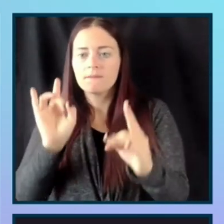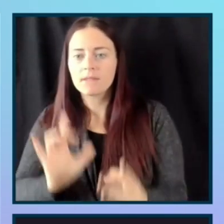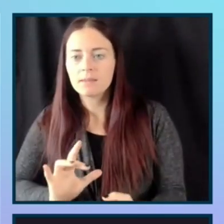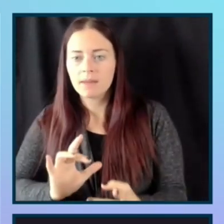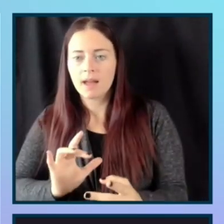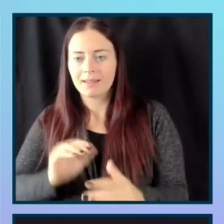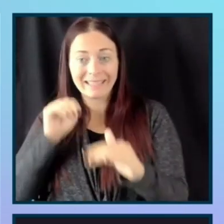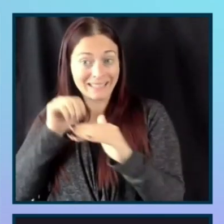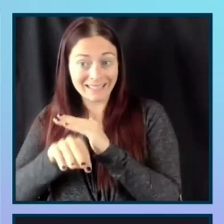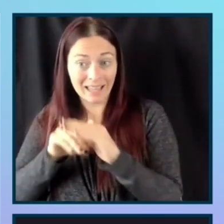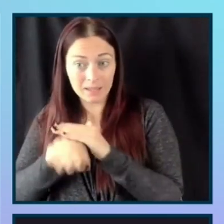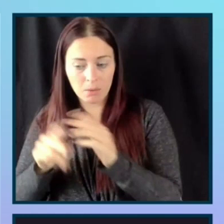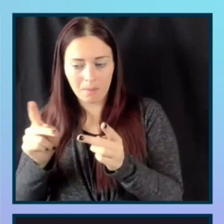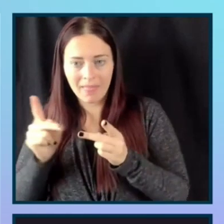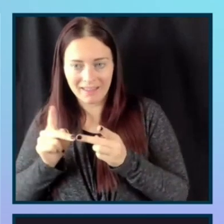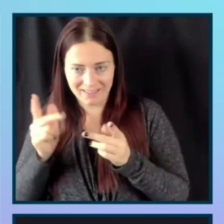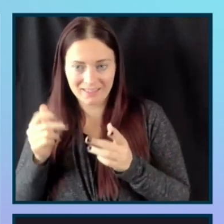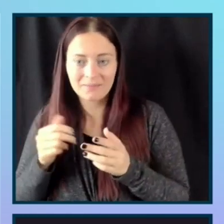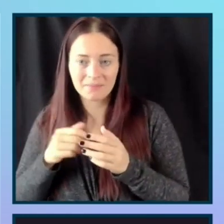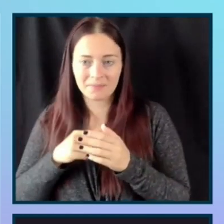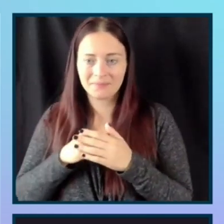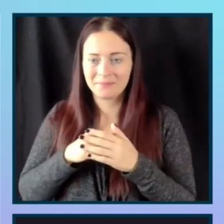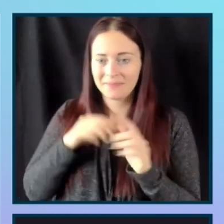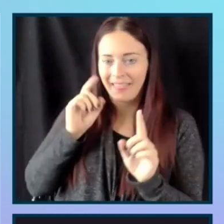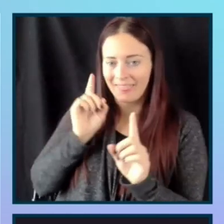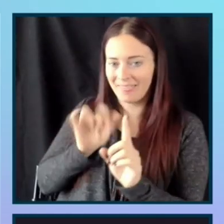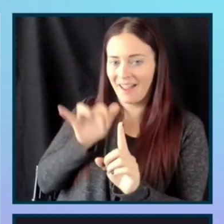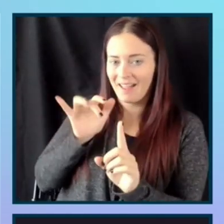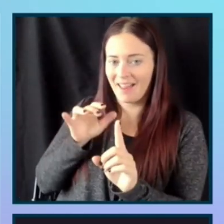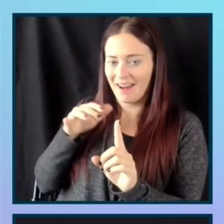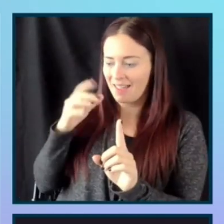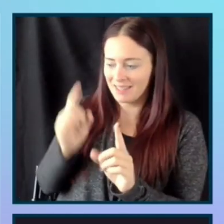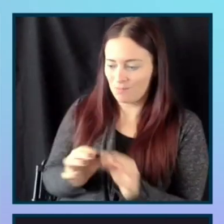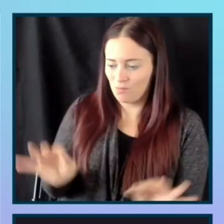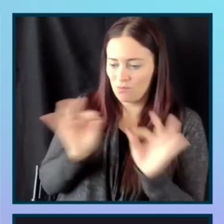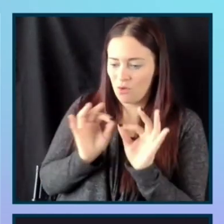to get that word right first time around. Where you involve each of the disciplines